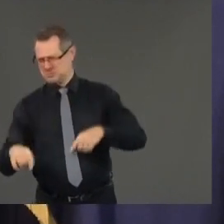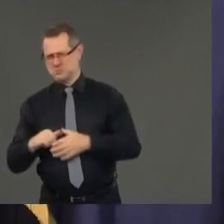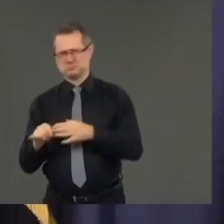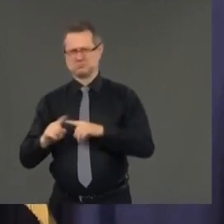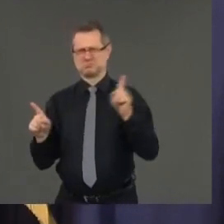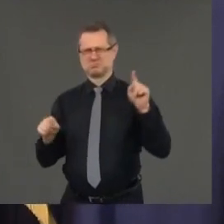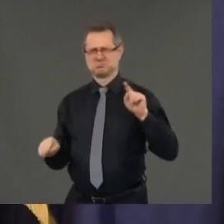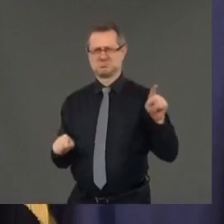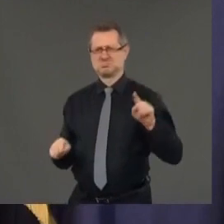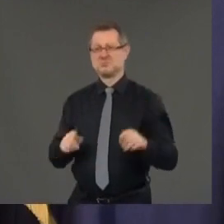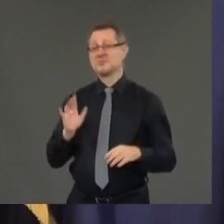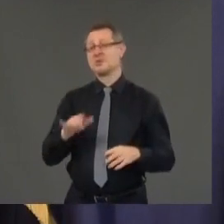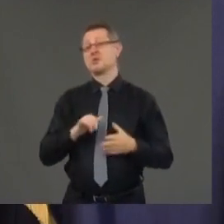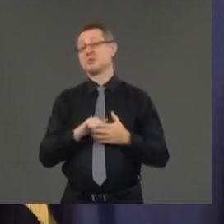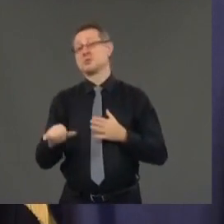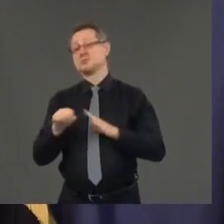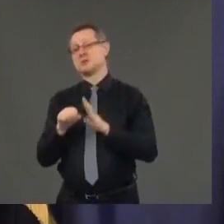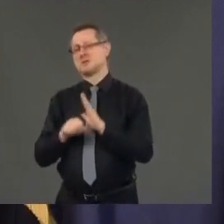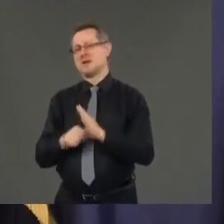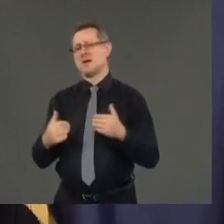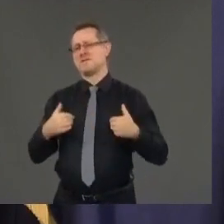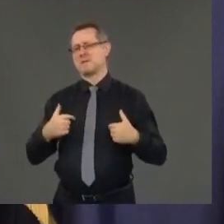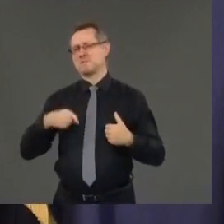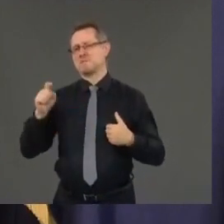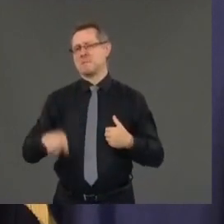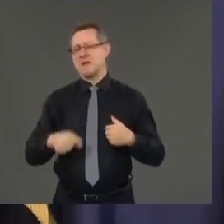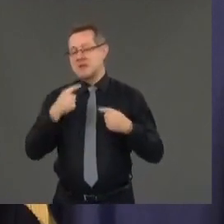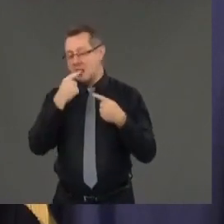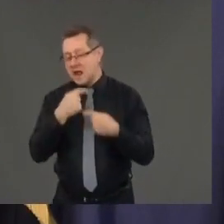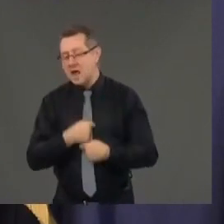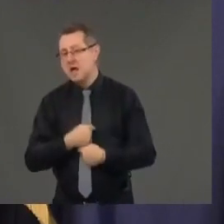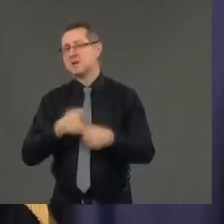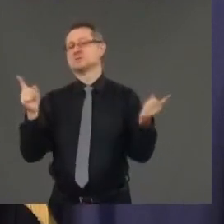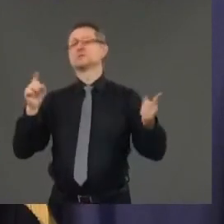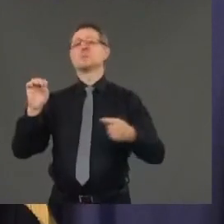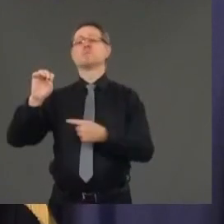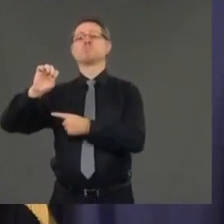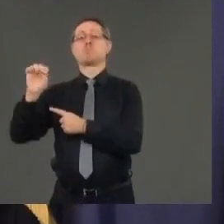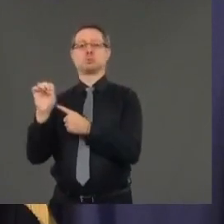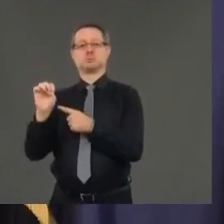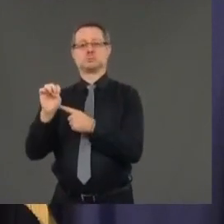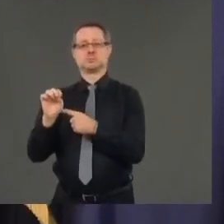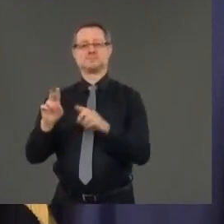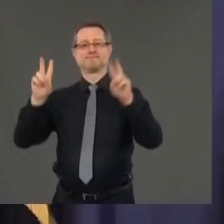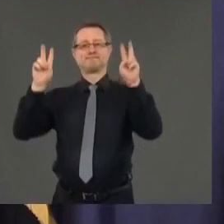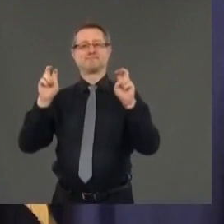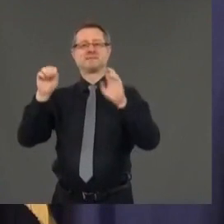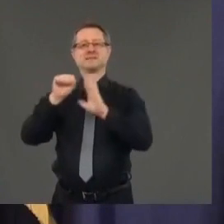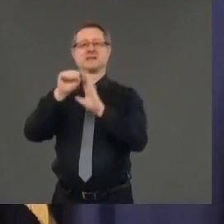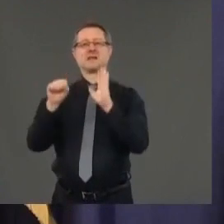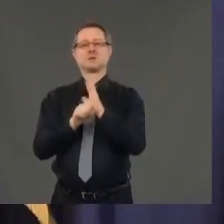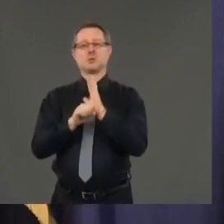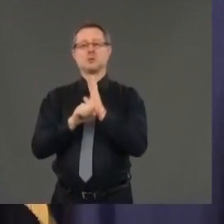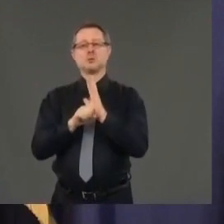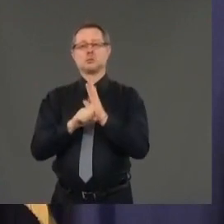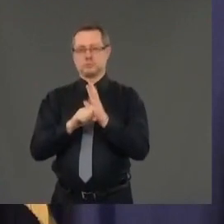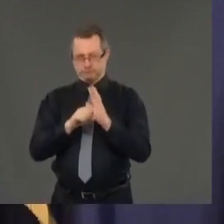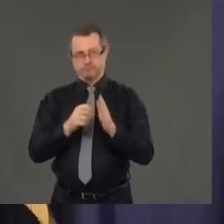THE FEDERAL GOVERNMENT. I DON'T BELIEVE THEY EXIST FOR THE STATE. THAT WOULD BE FOR THE STATE TO